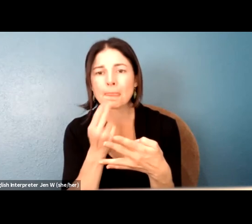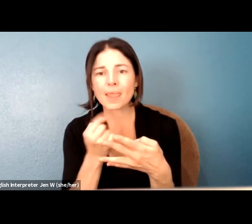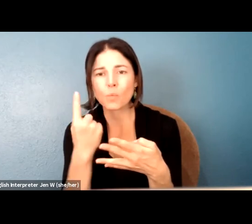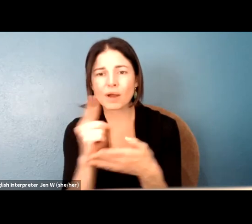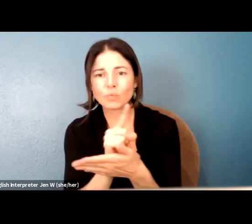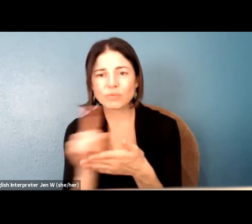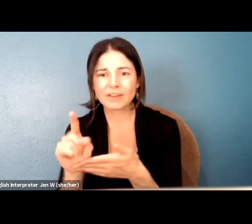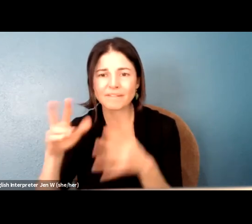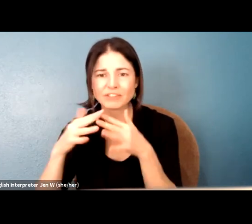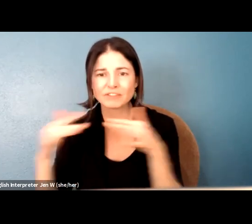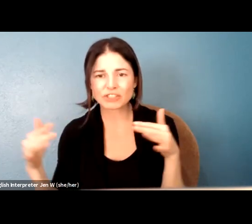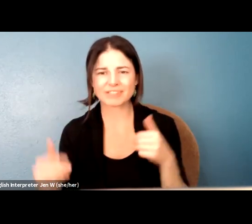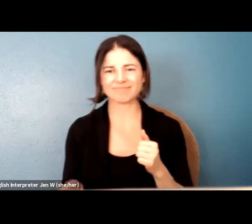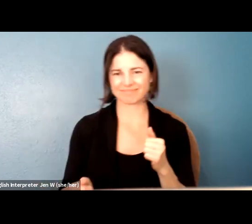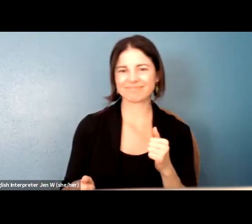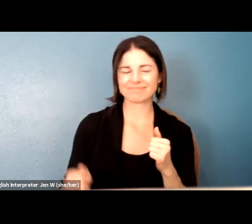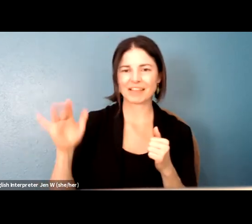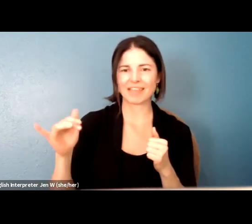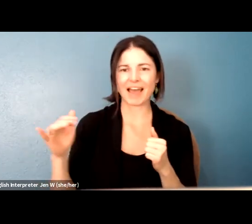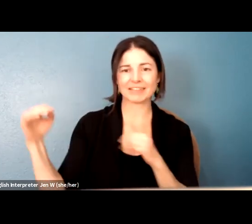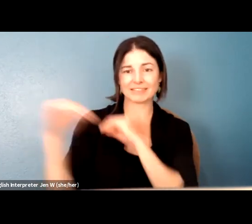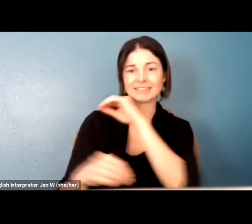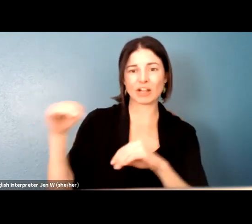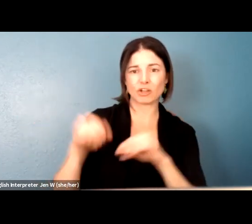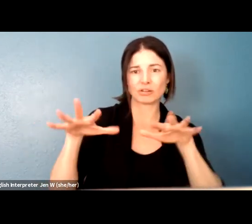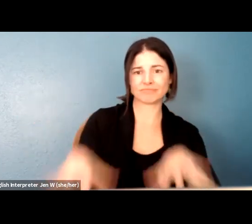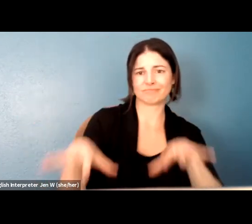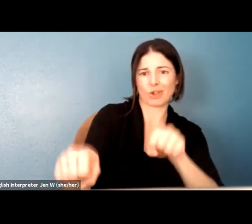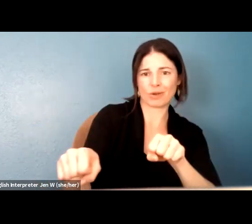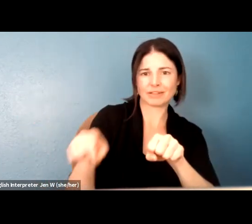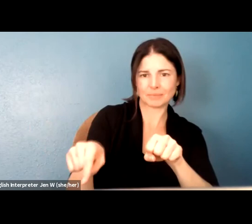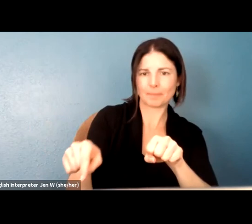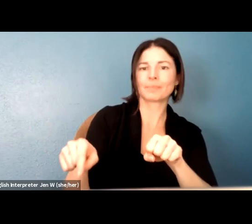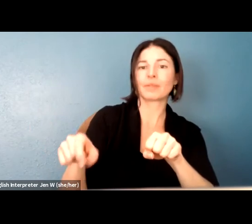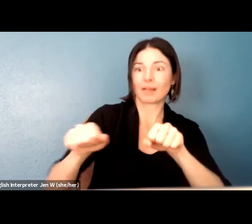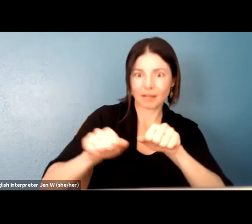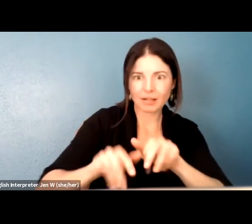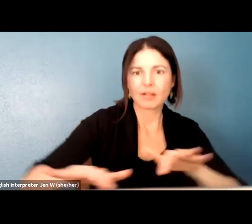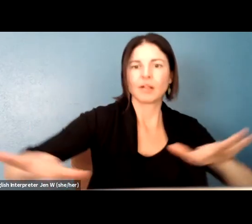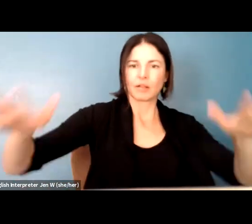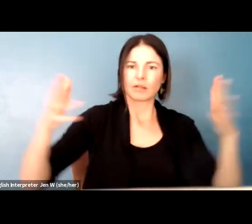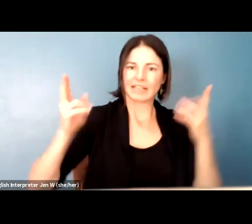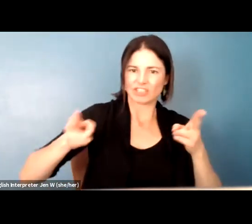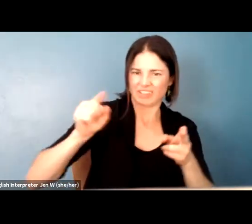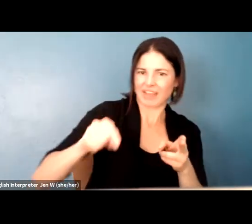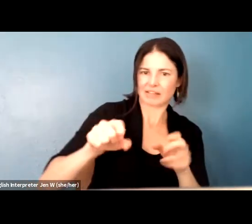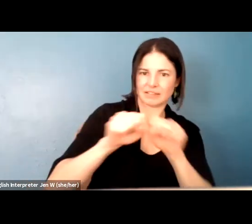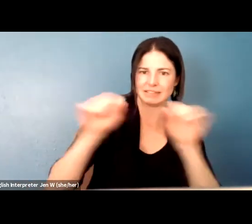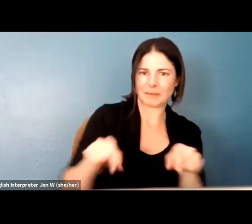settler colonialism sounds in the here and the now and what is